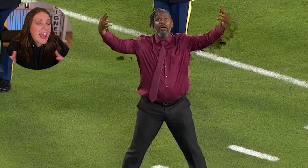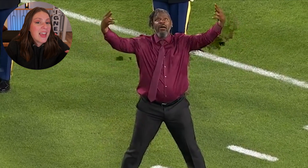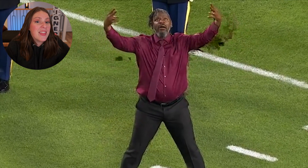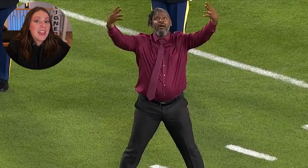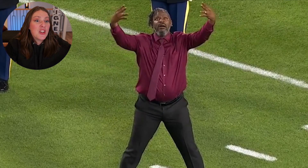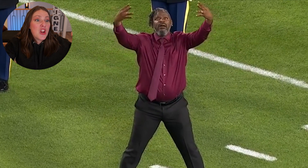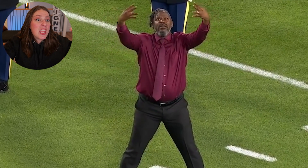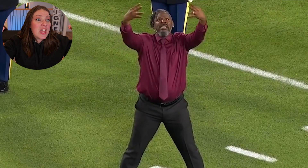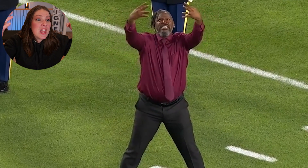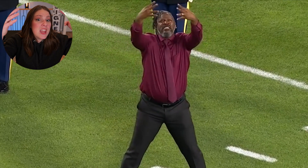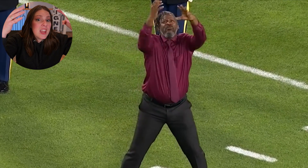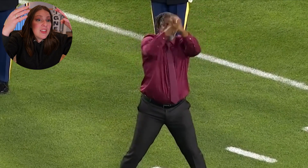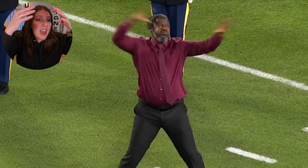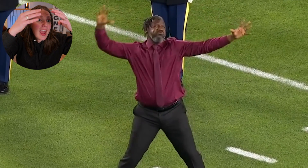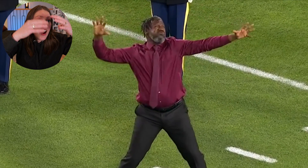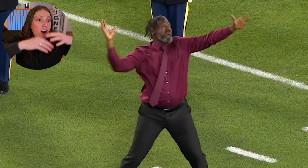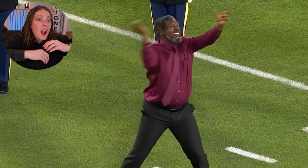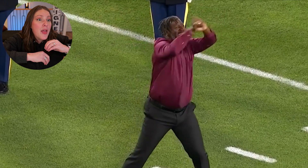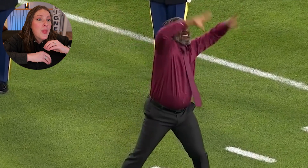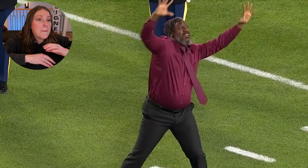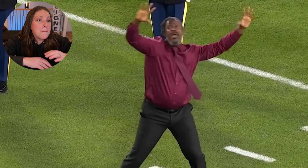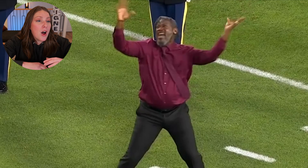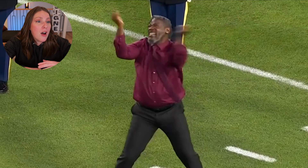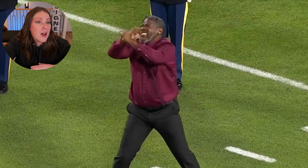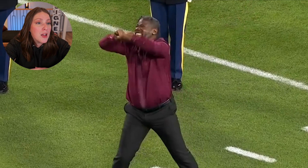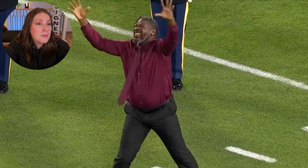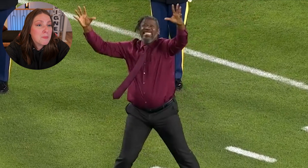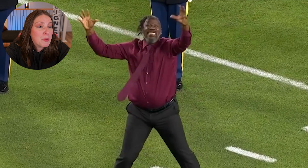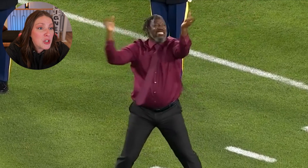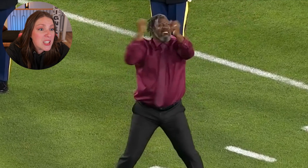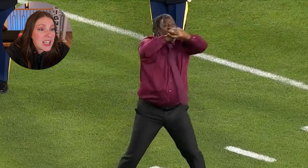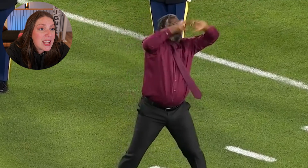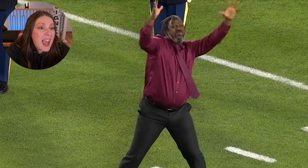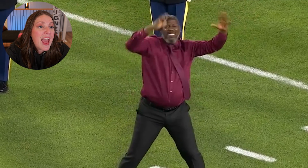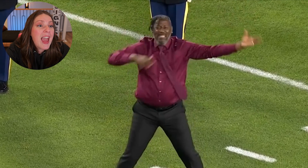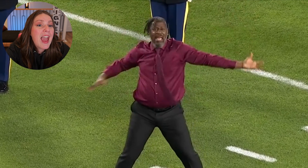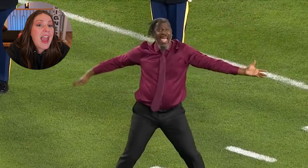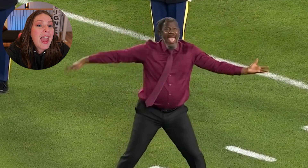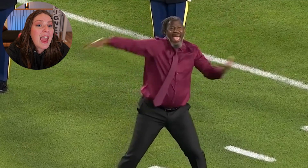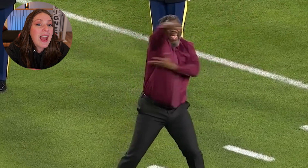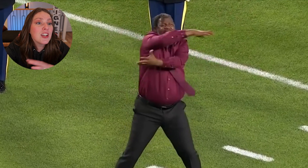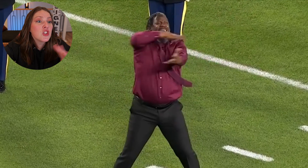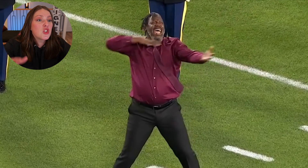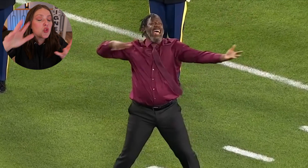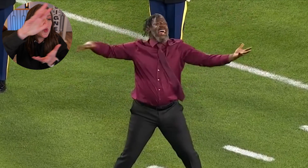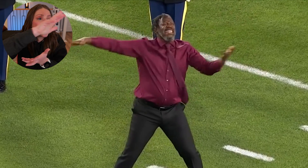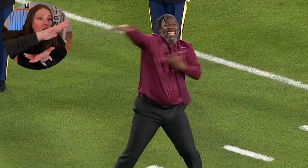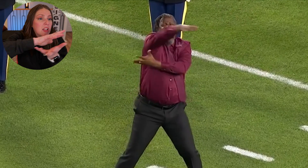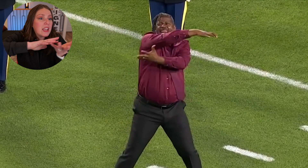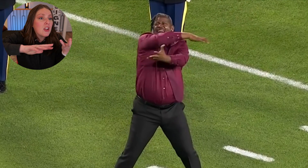And then in the air and the bombs bursting and swirling,